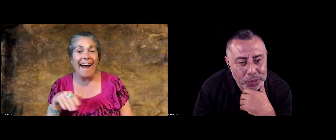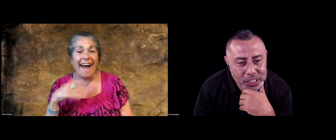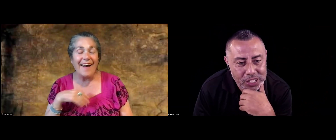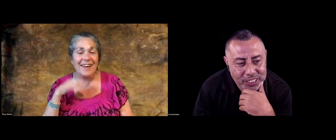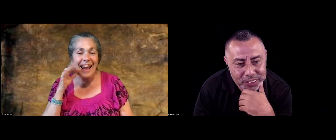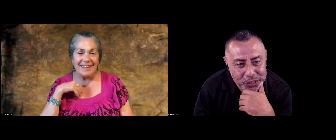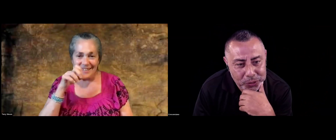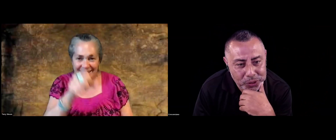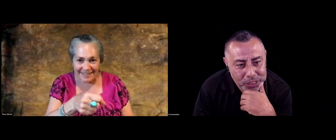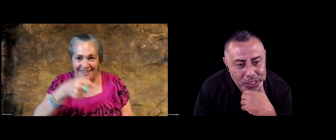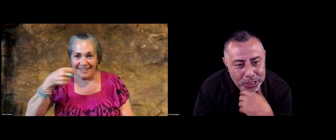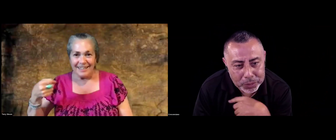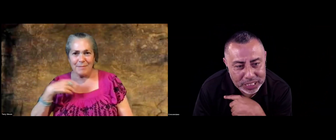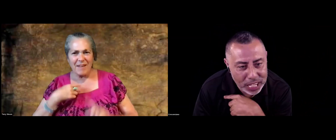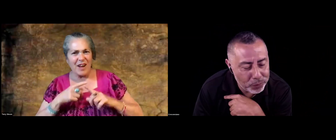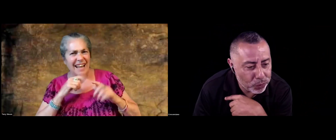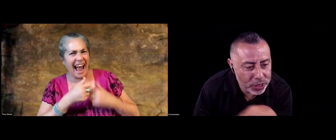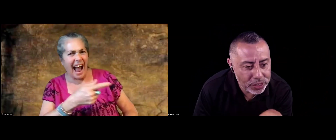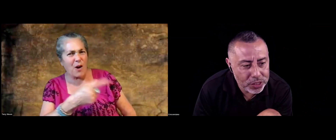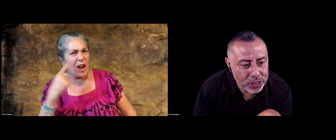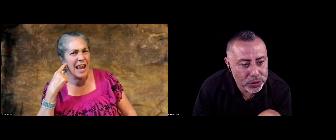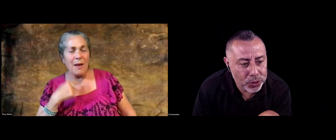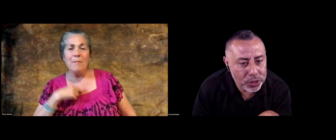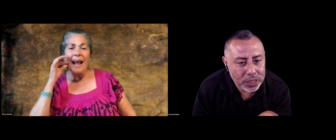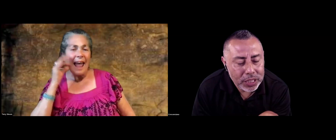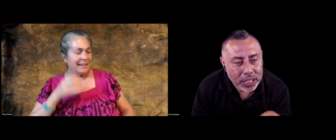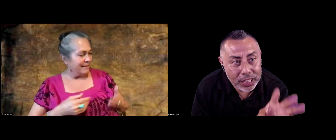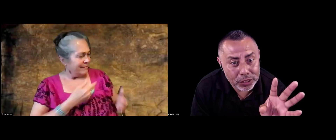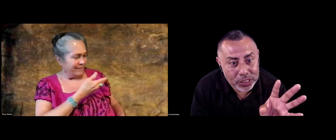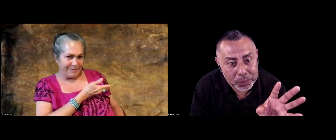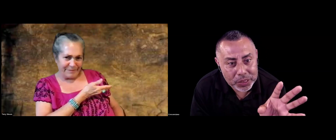And if somebody knocked on the door. My cat would run to the door. And look up at the door and I would know who's here.